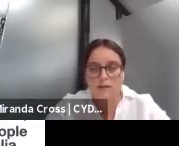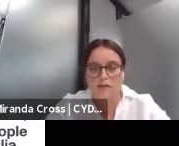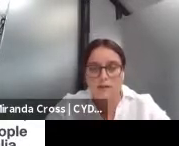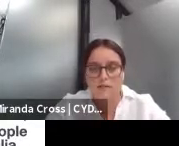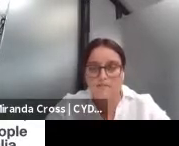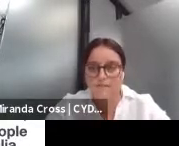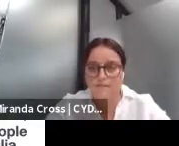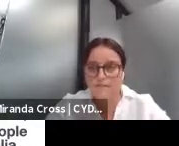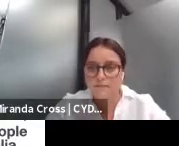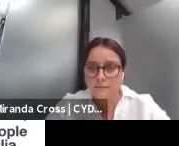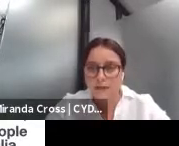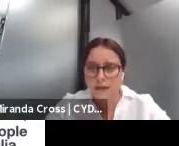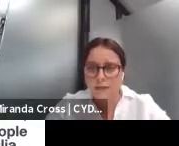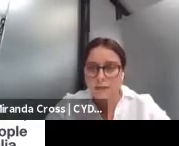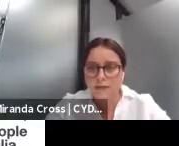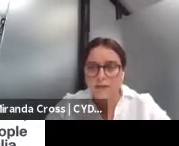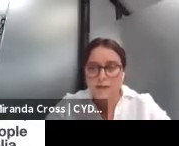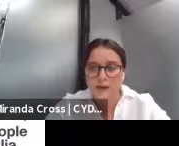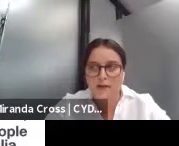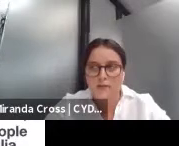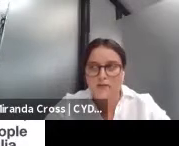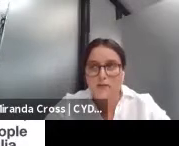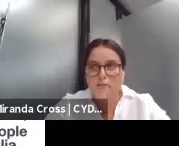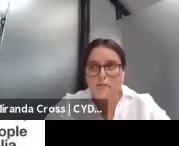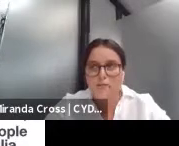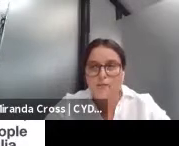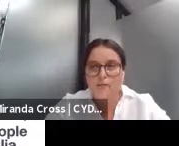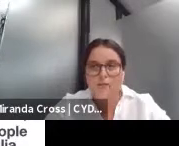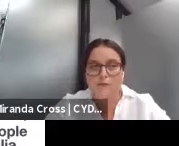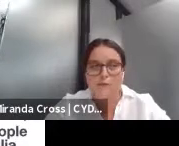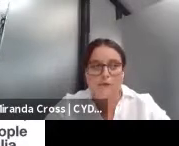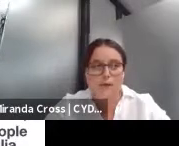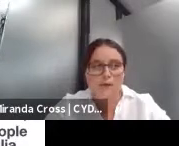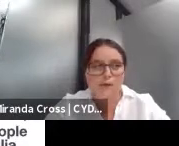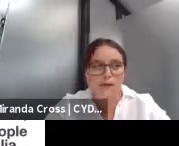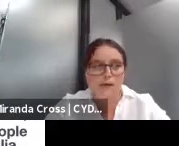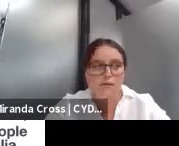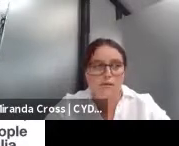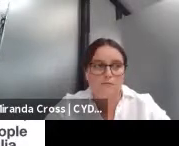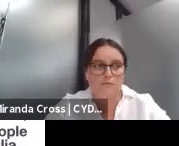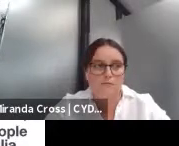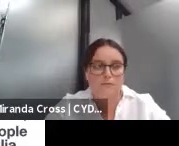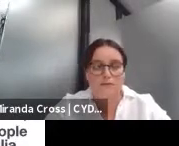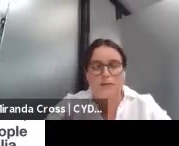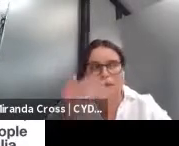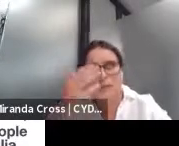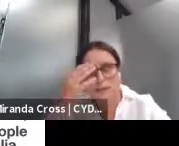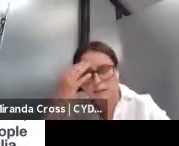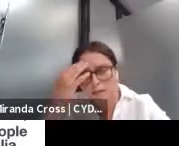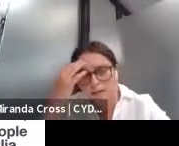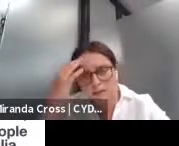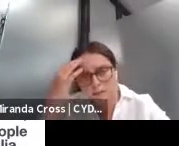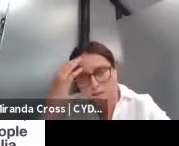transitions, so transitioning to high school and things like that where you'll need to undergo another independent